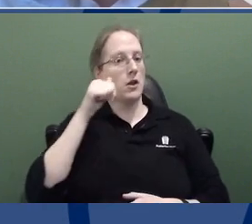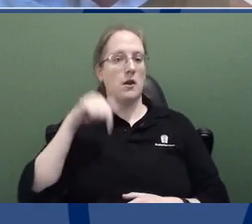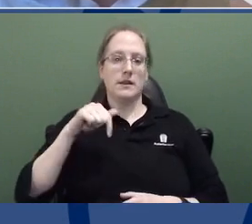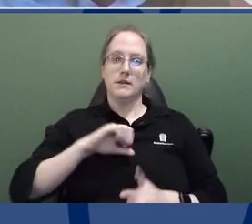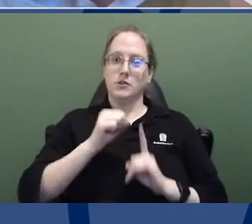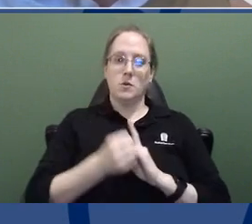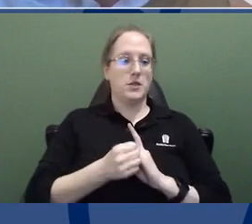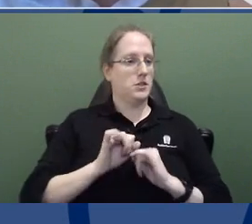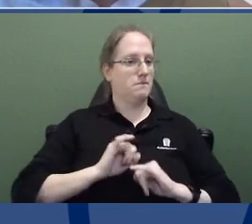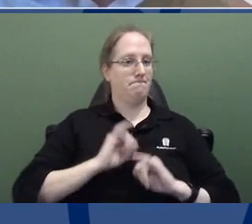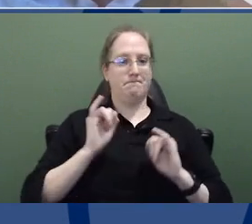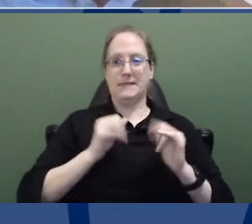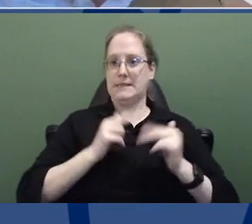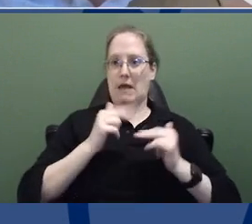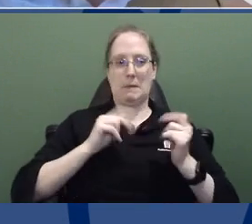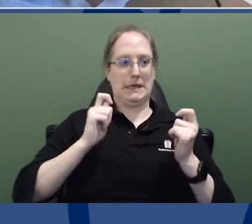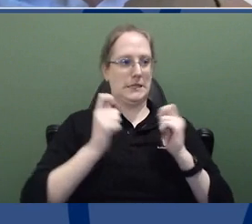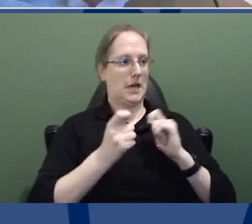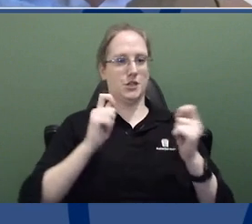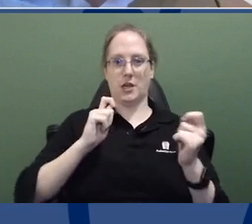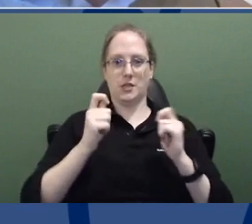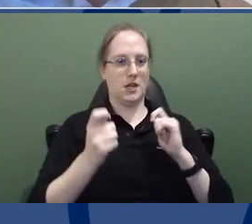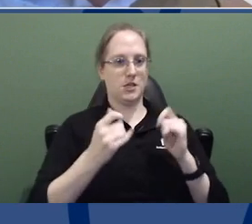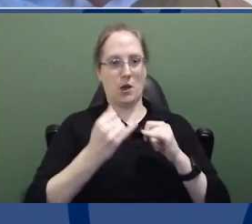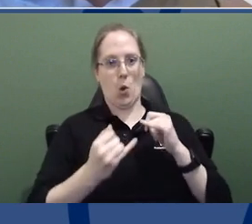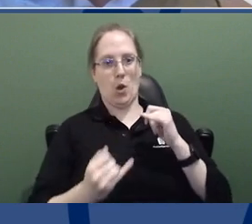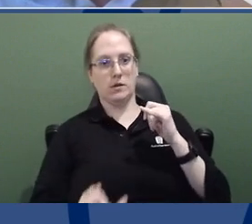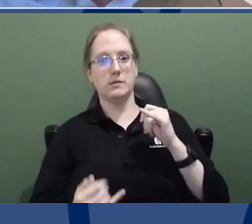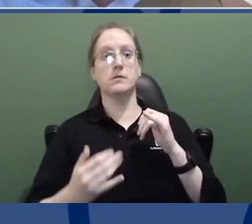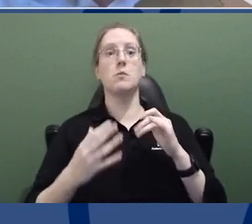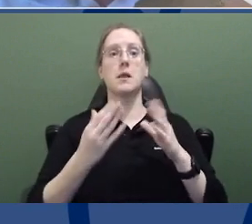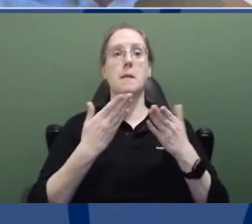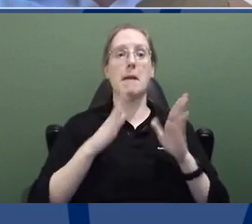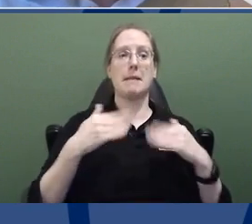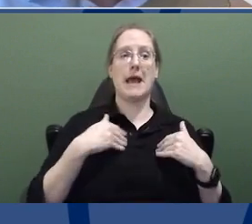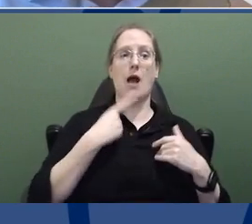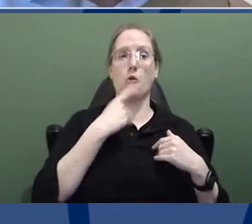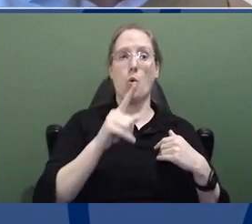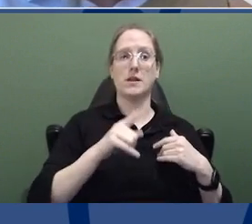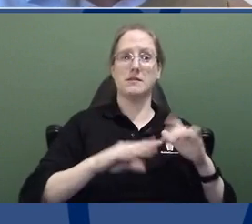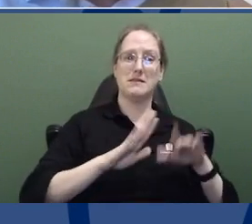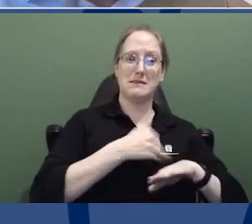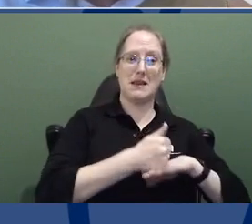with public health orders first issued on the 26th of June. At that time we were hopeful